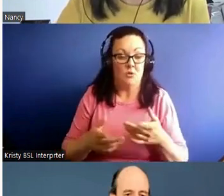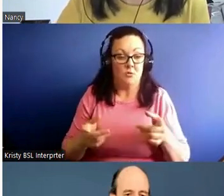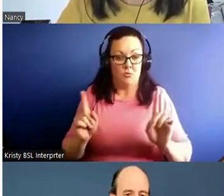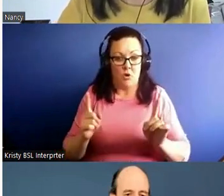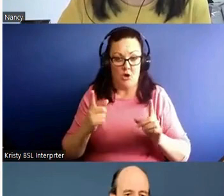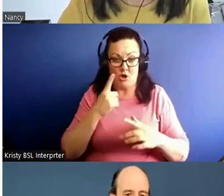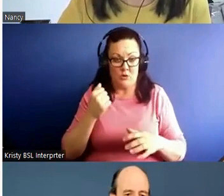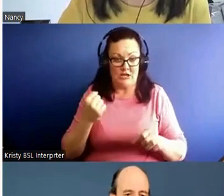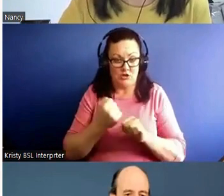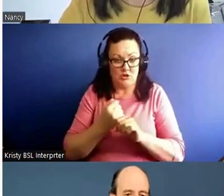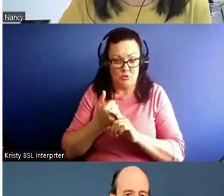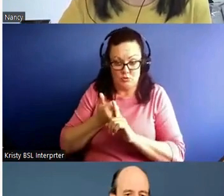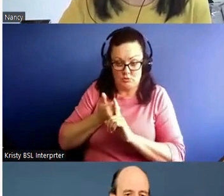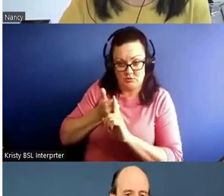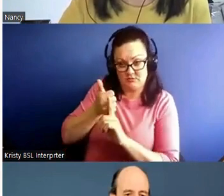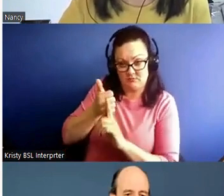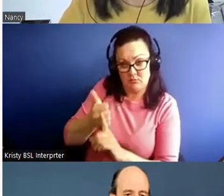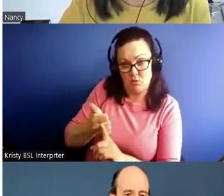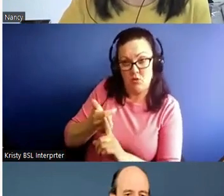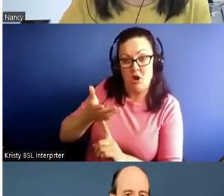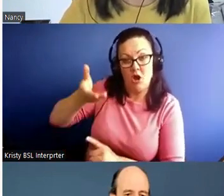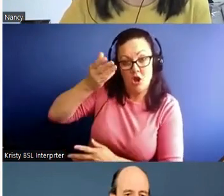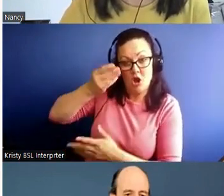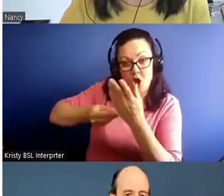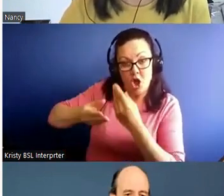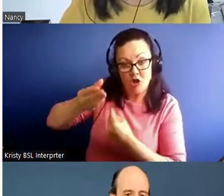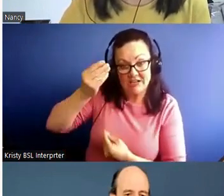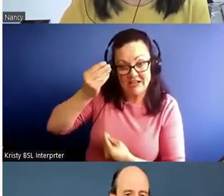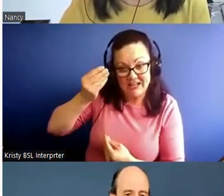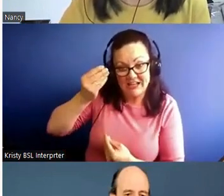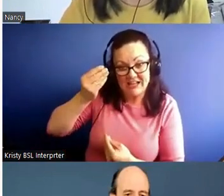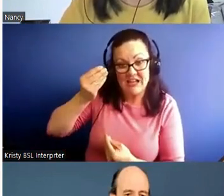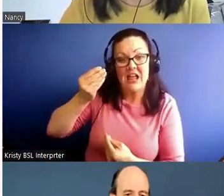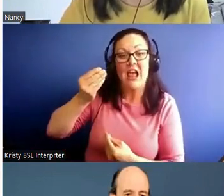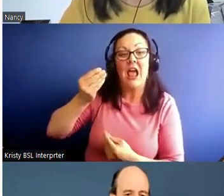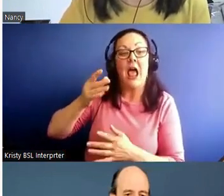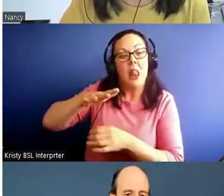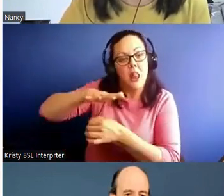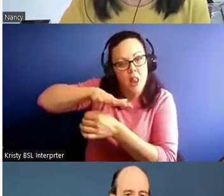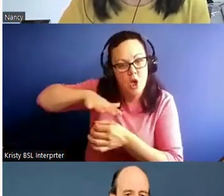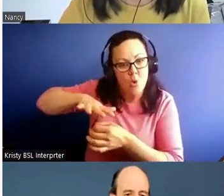learning and then also local ownership through these